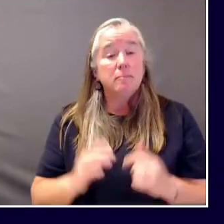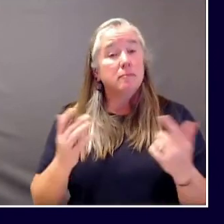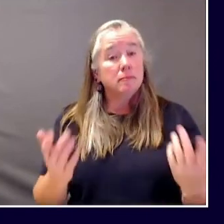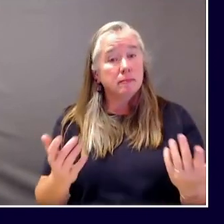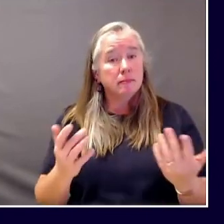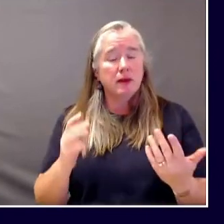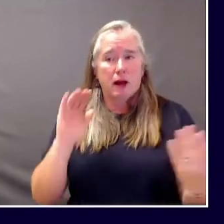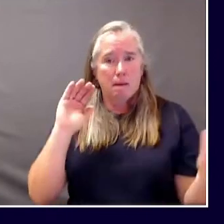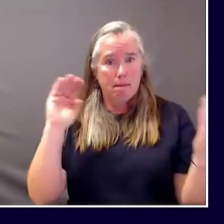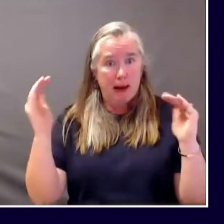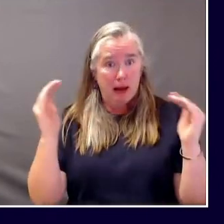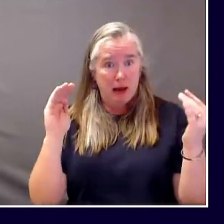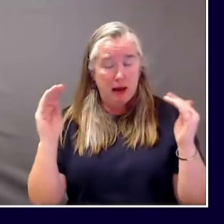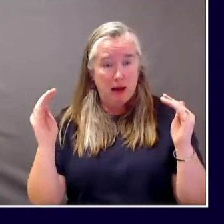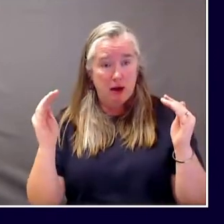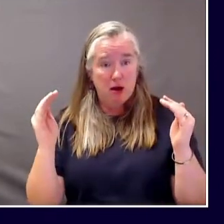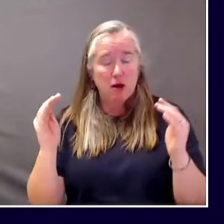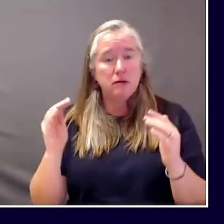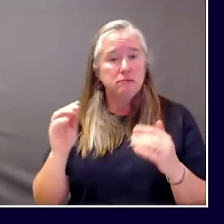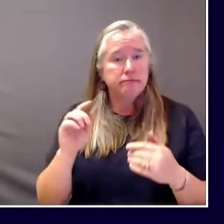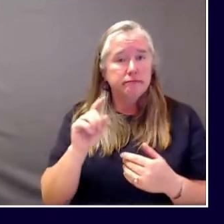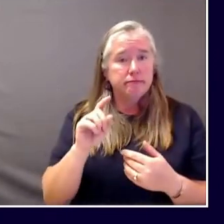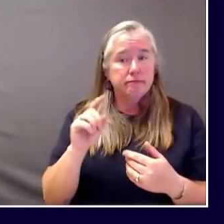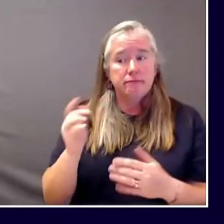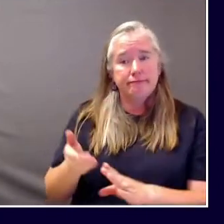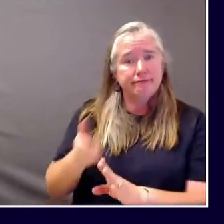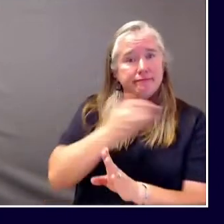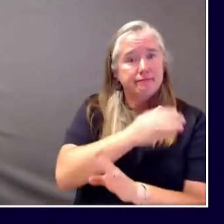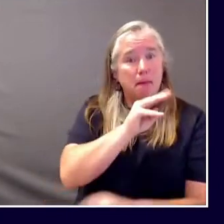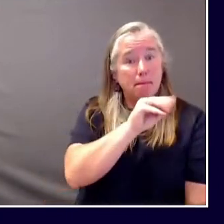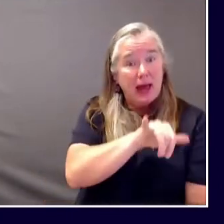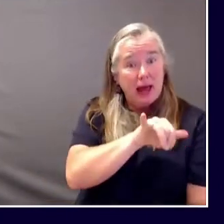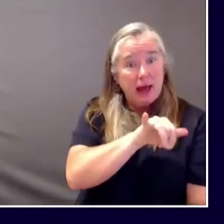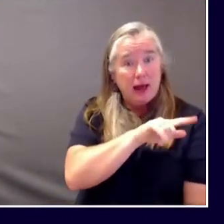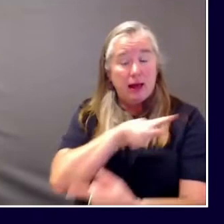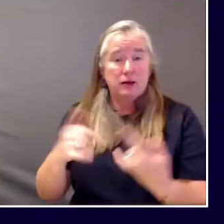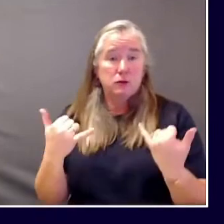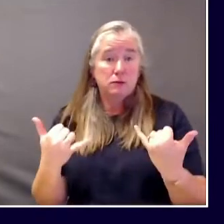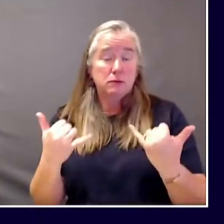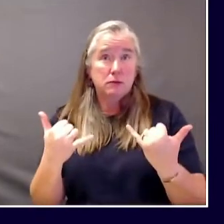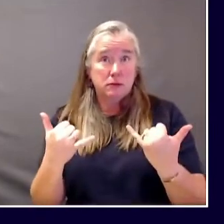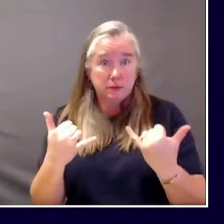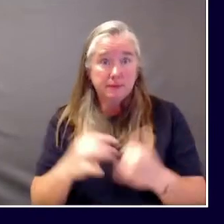stands in contrast to what we